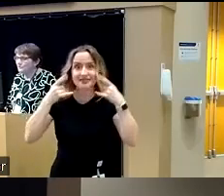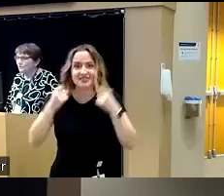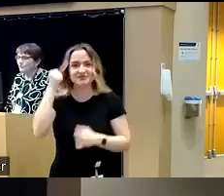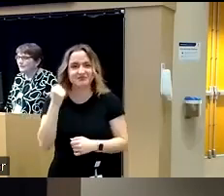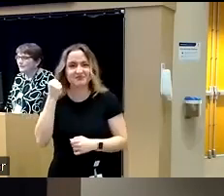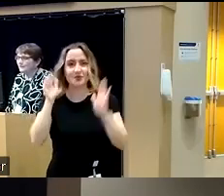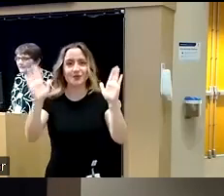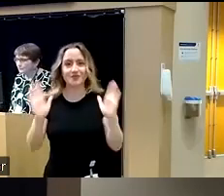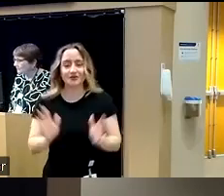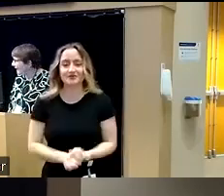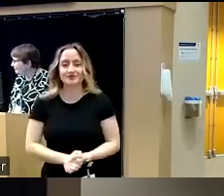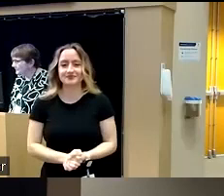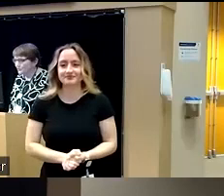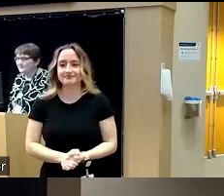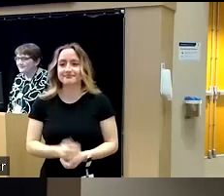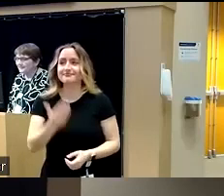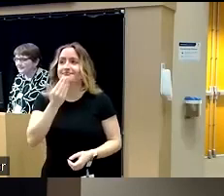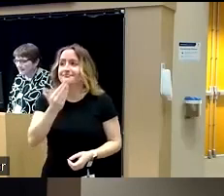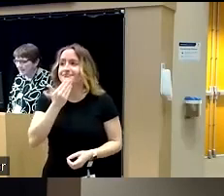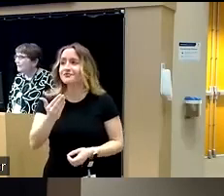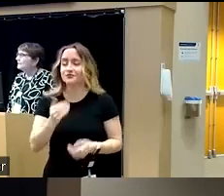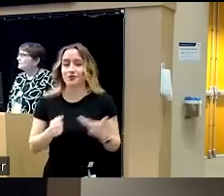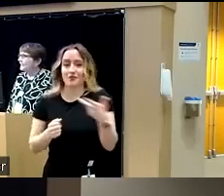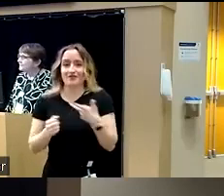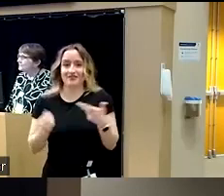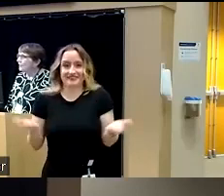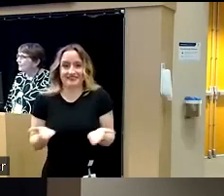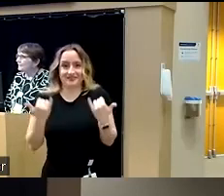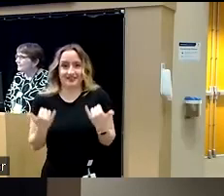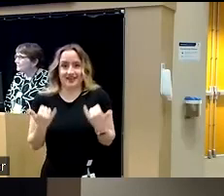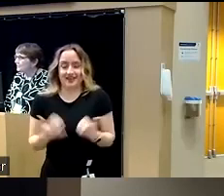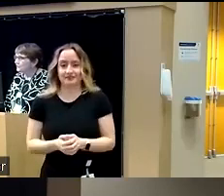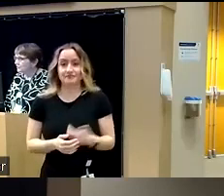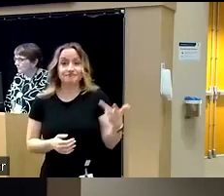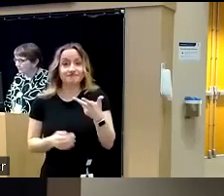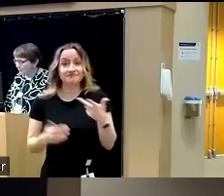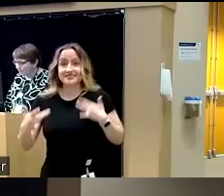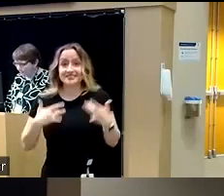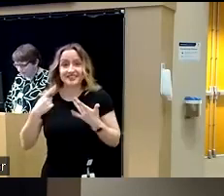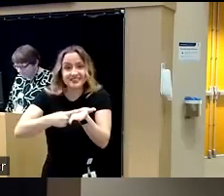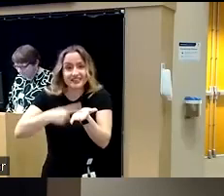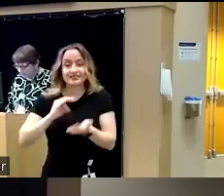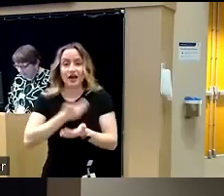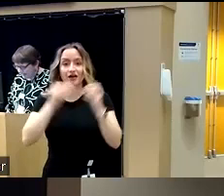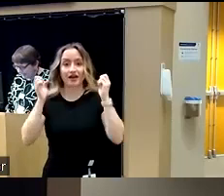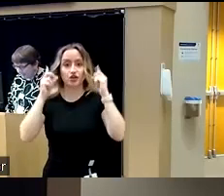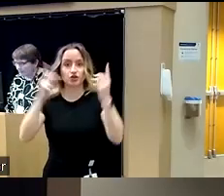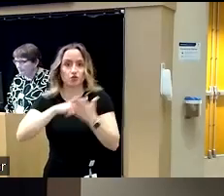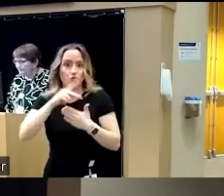so uh thanks for having us all today we're excited to talk about our educational program um